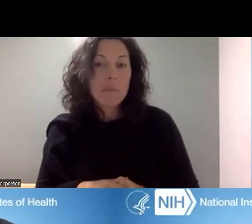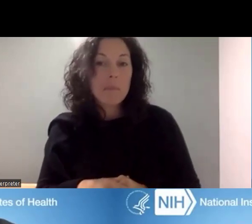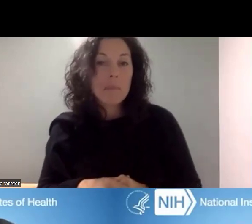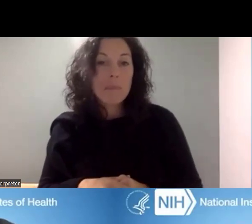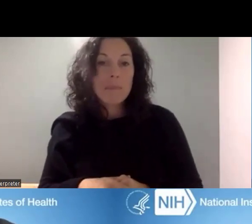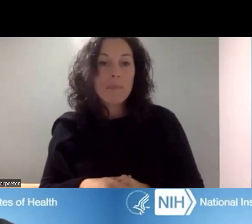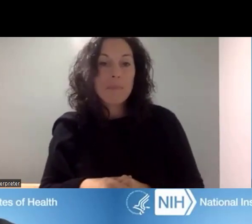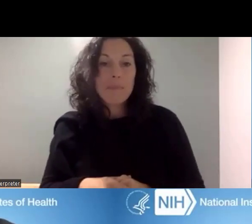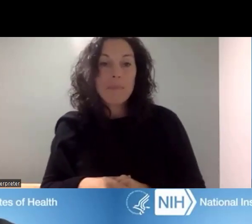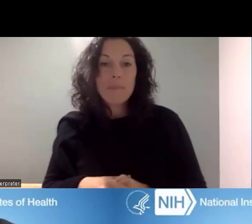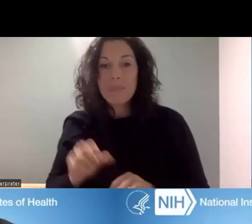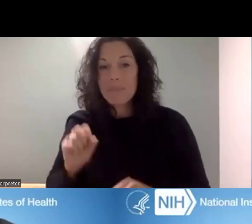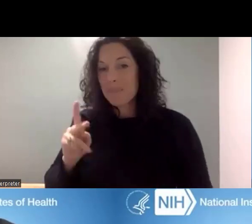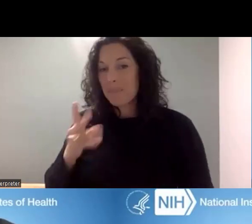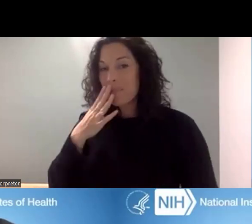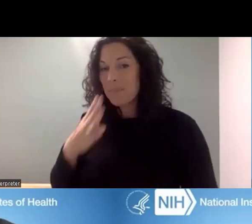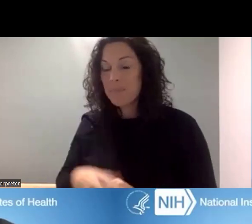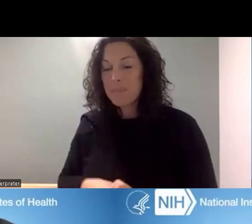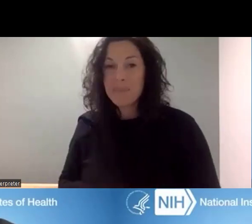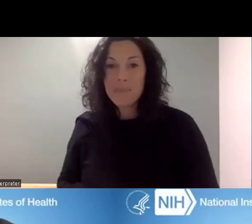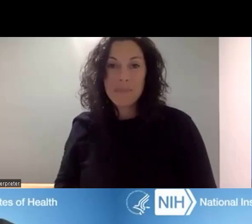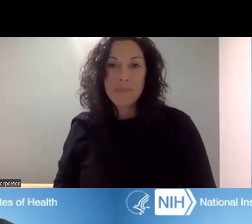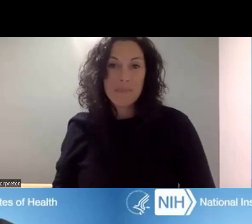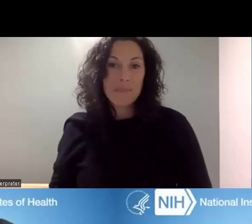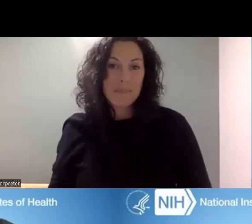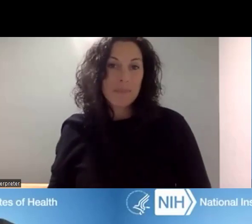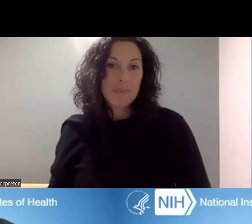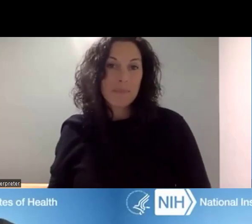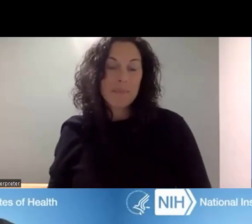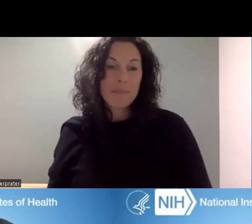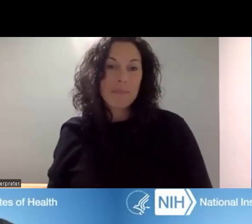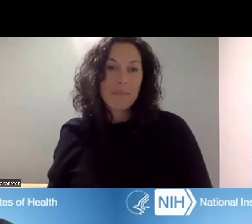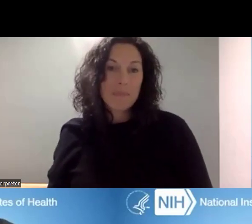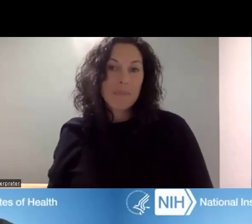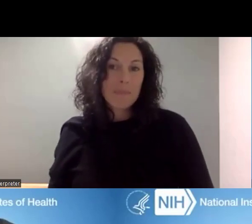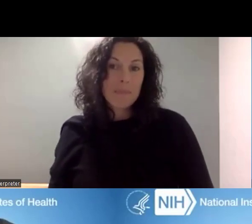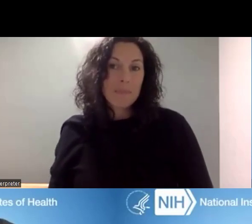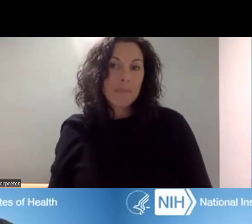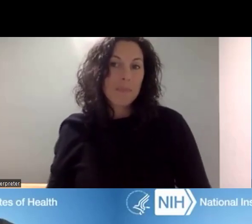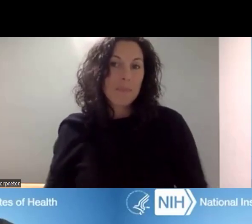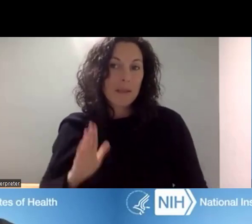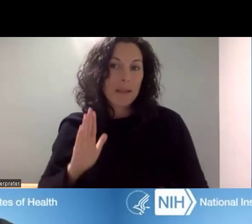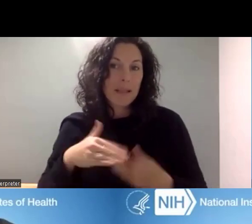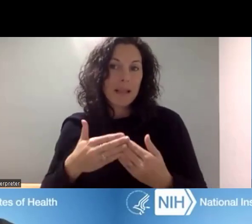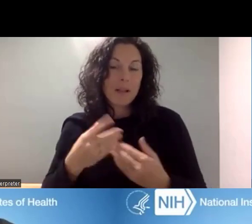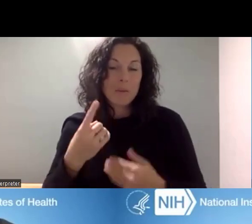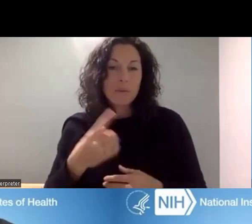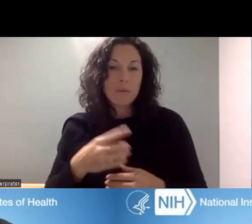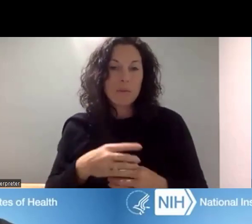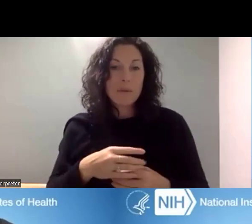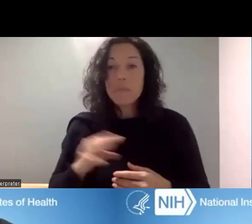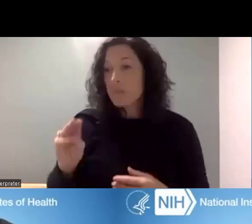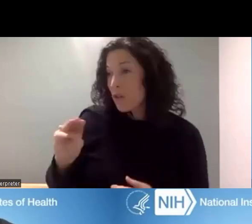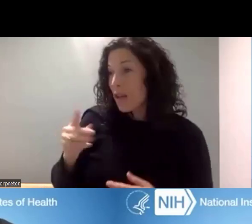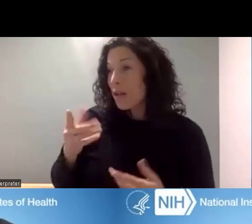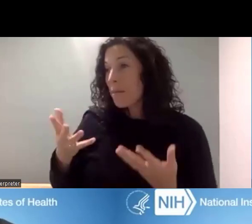Kasima Garst: Great, thank you. All right. Let's see. This next one ... And maybe, Michelle, you can speak to this related